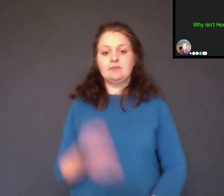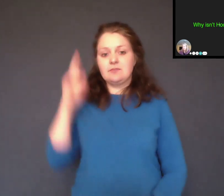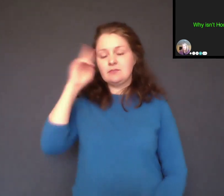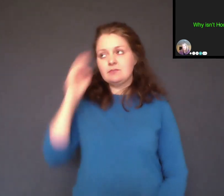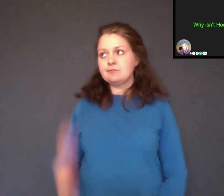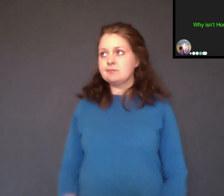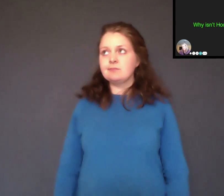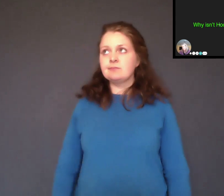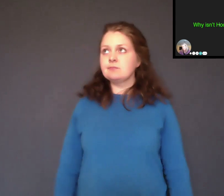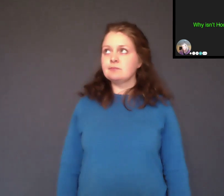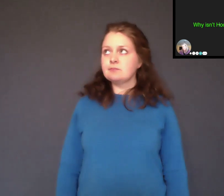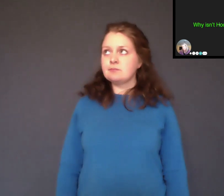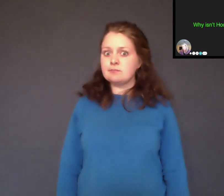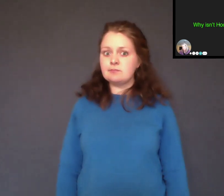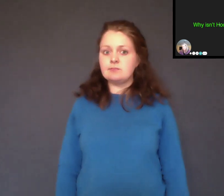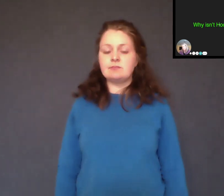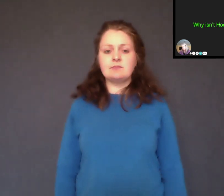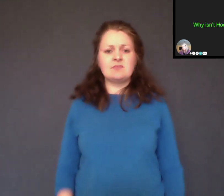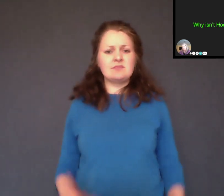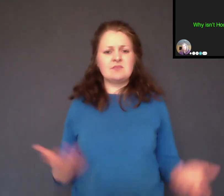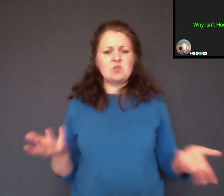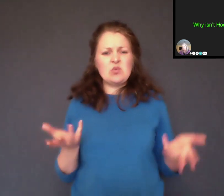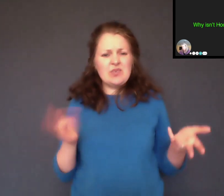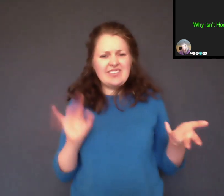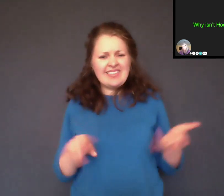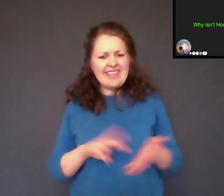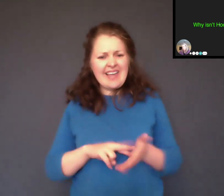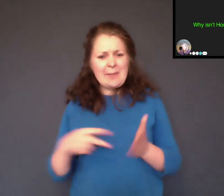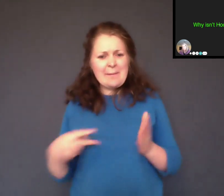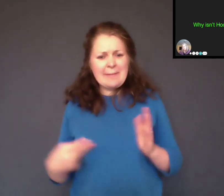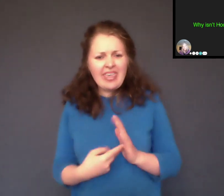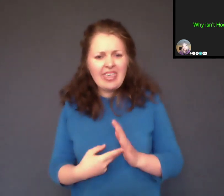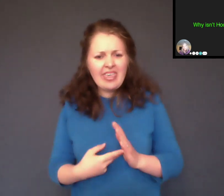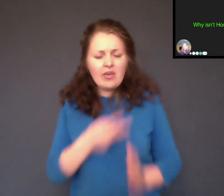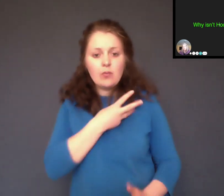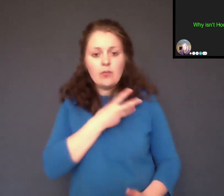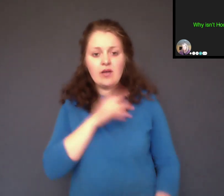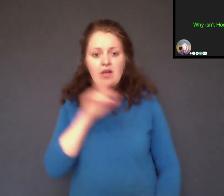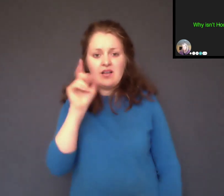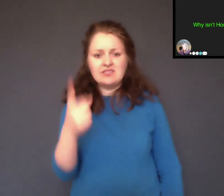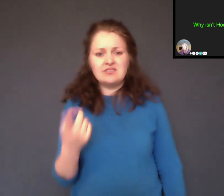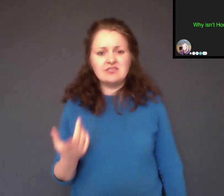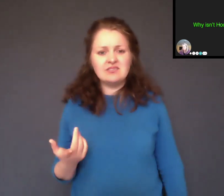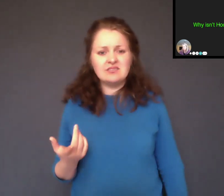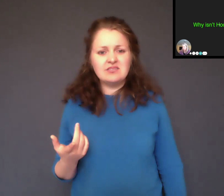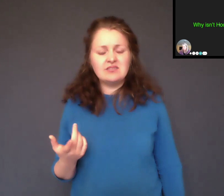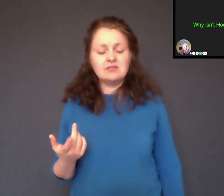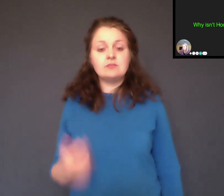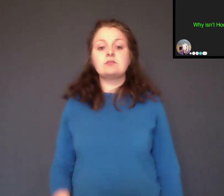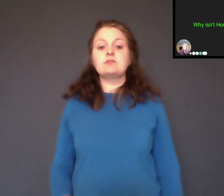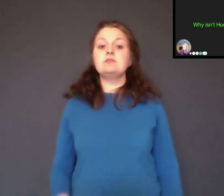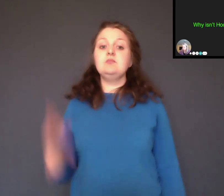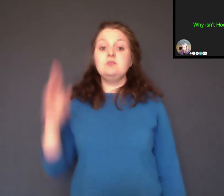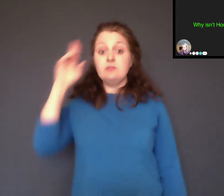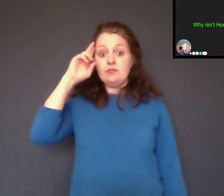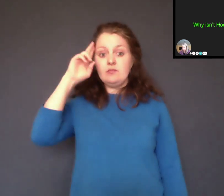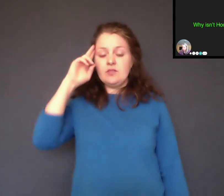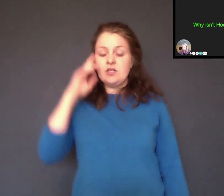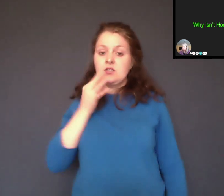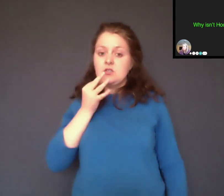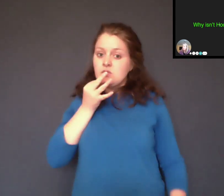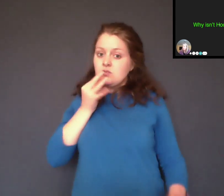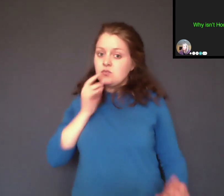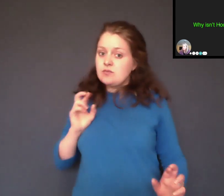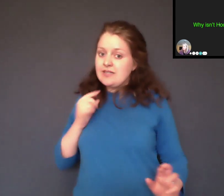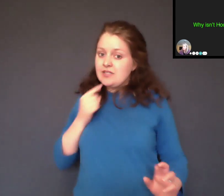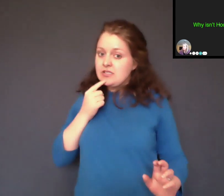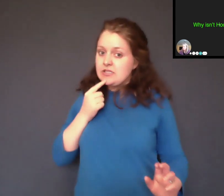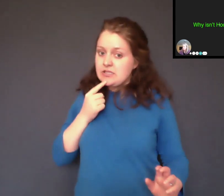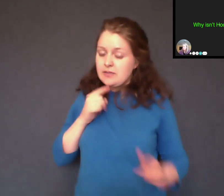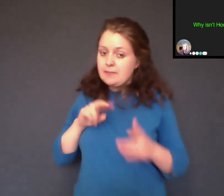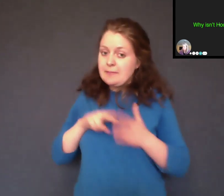yeah harvey shook his head what does that mean wendell asked harvey was on the verge of saying